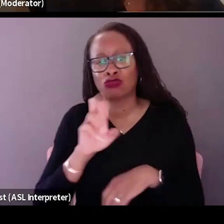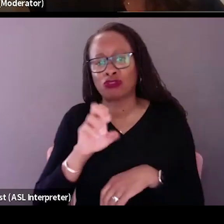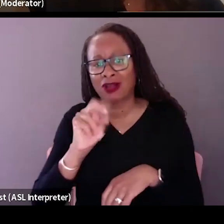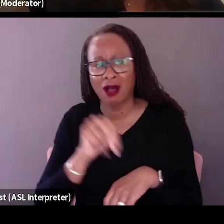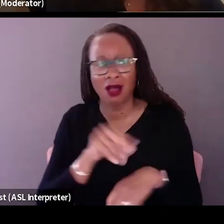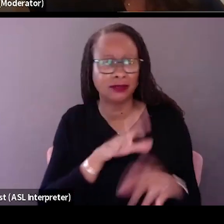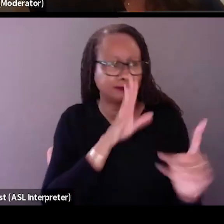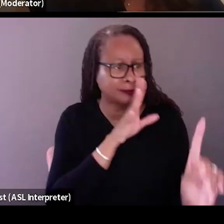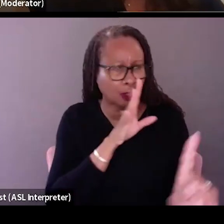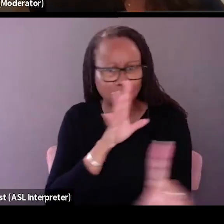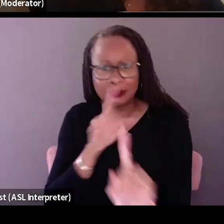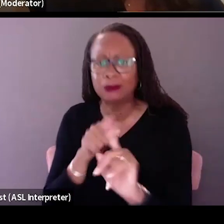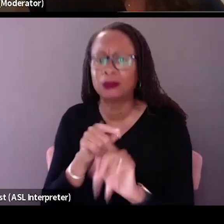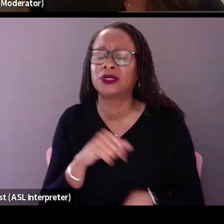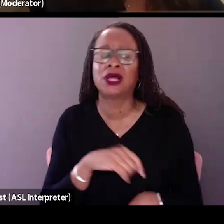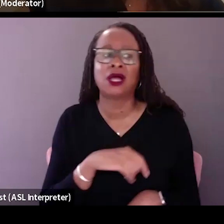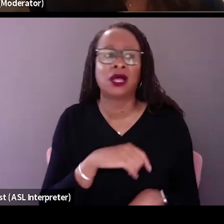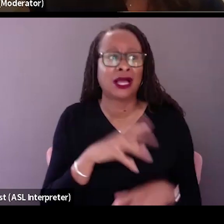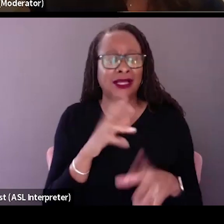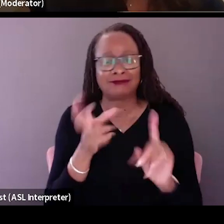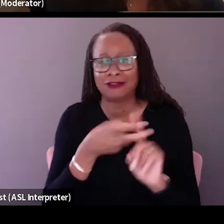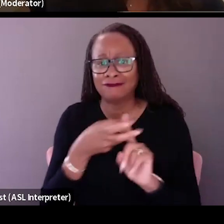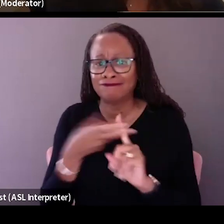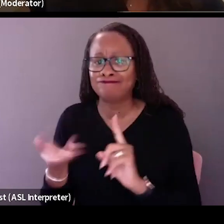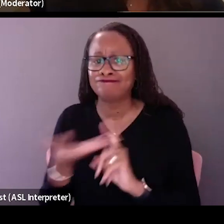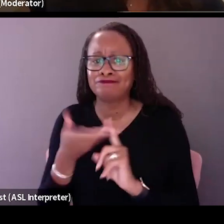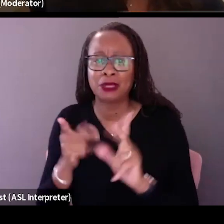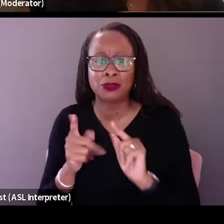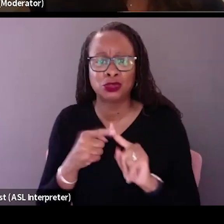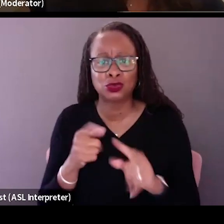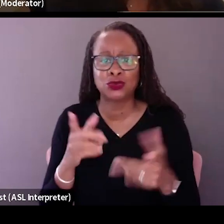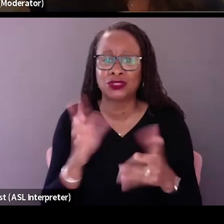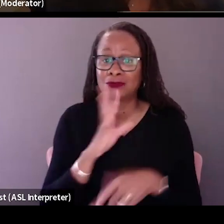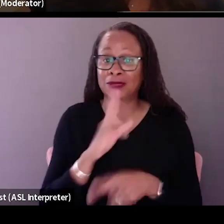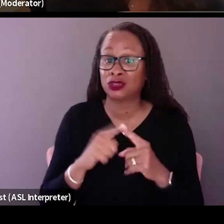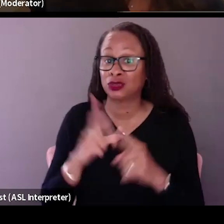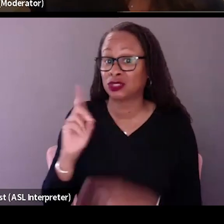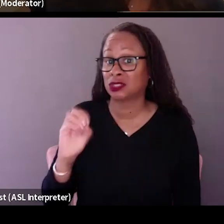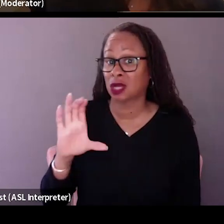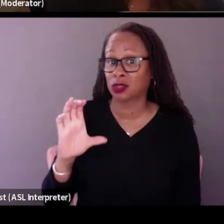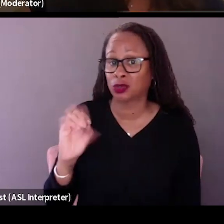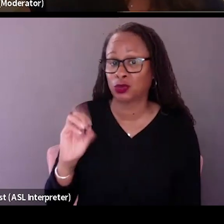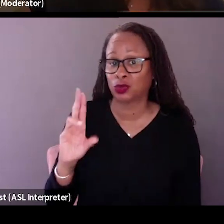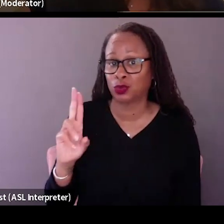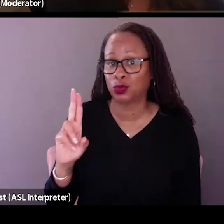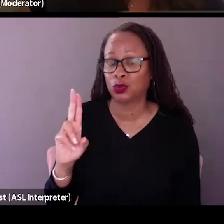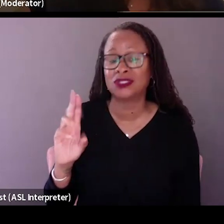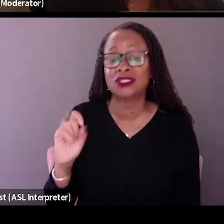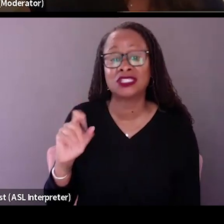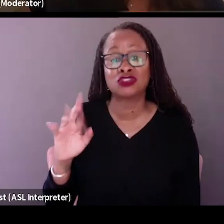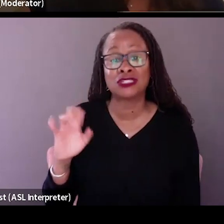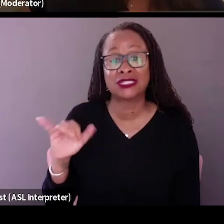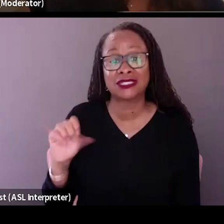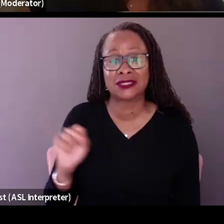getting people on board to speak to the docuseries. Can you tell us a little bit about that process